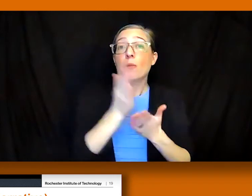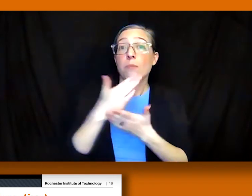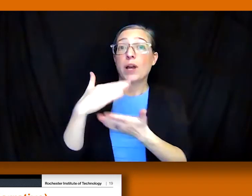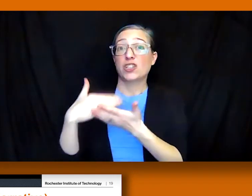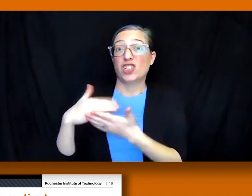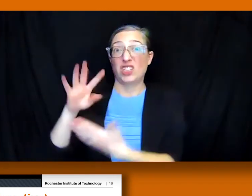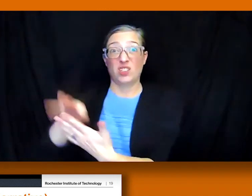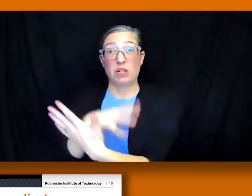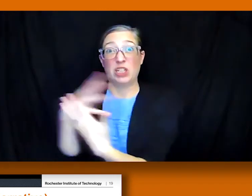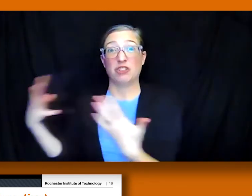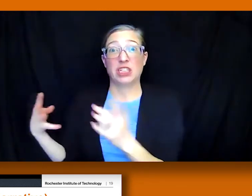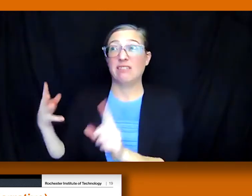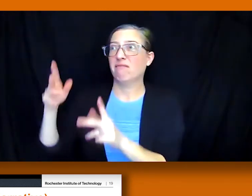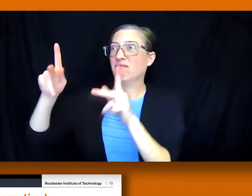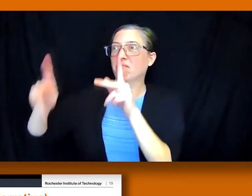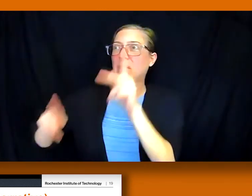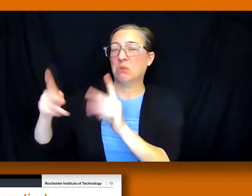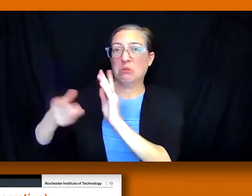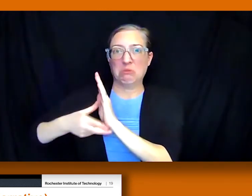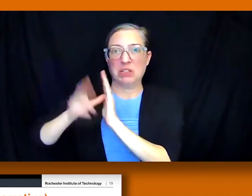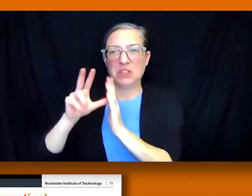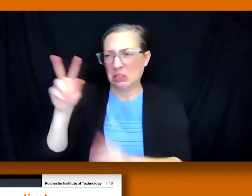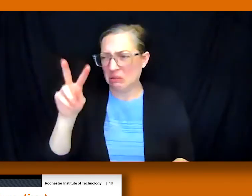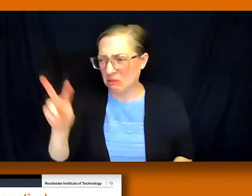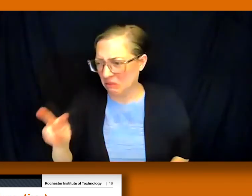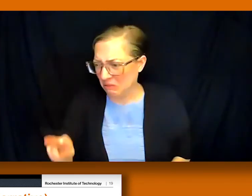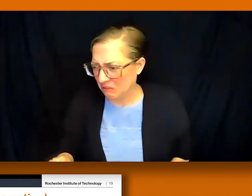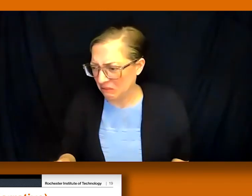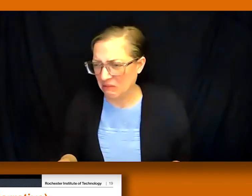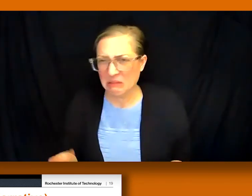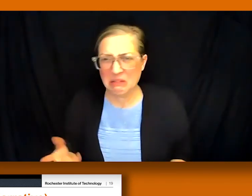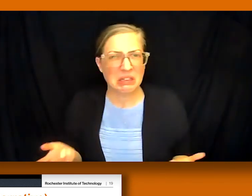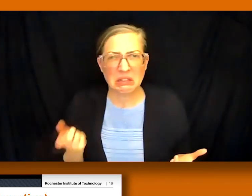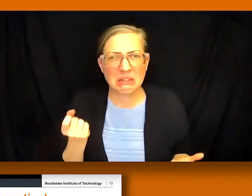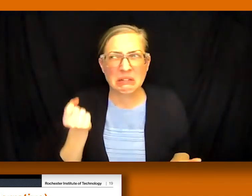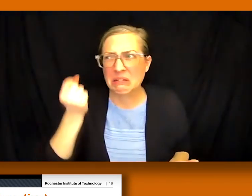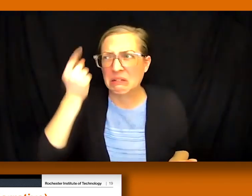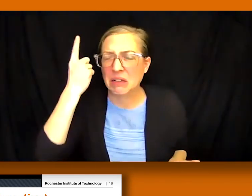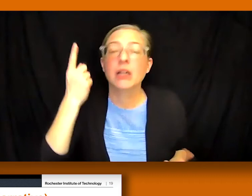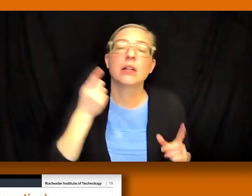so you want to make sure you rationalize all the expenses.